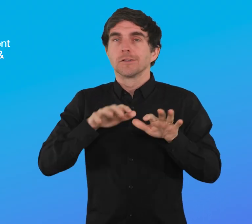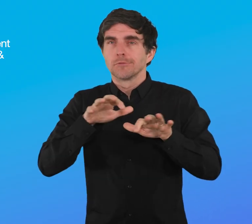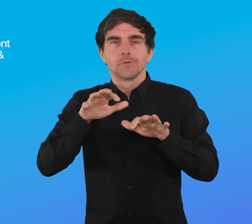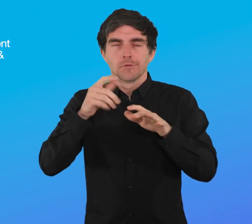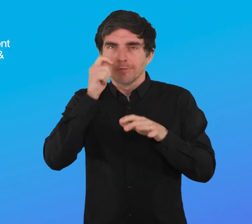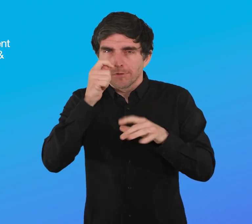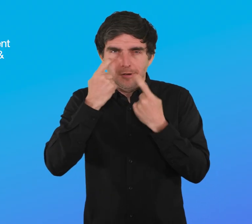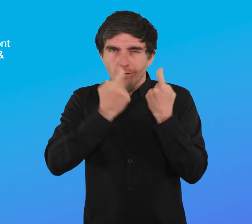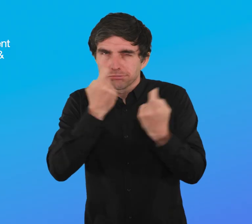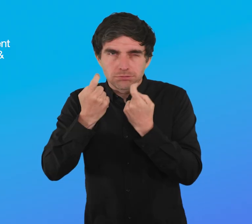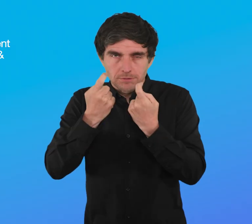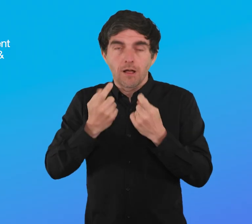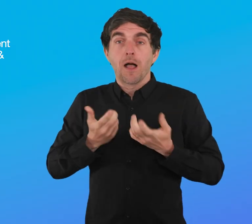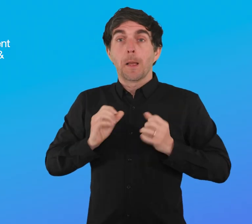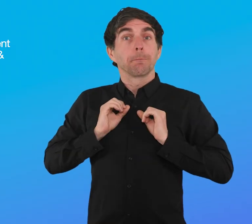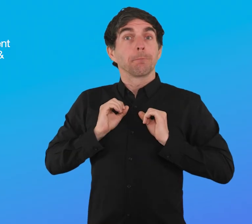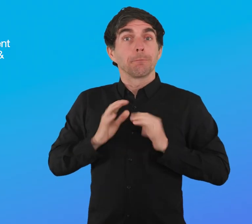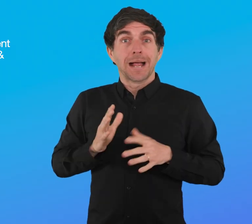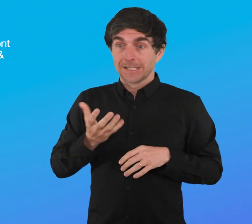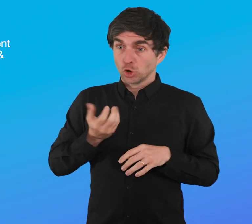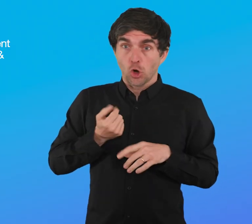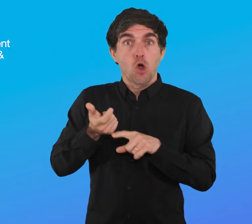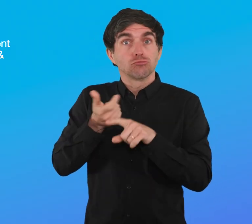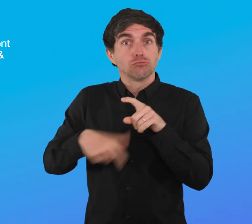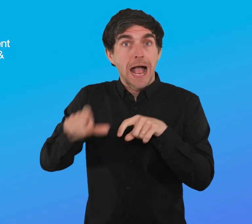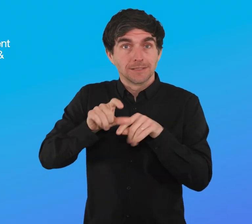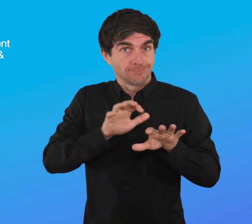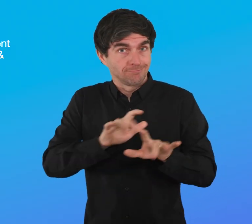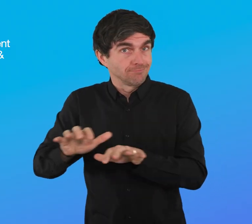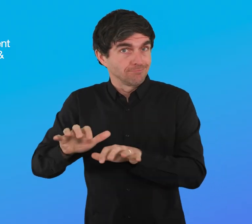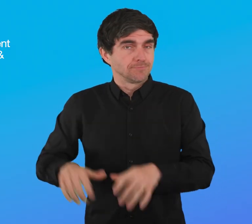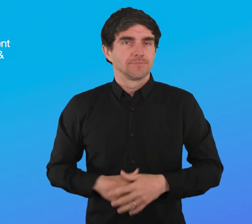Search for ‘Pension Credit’.